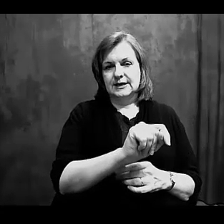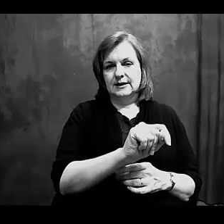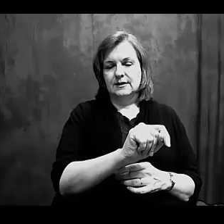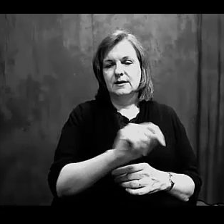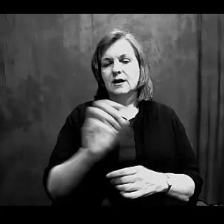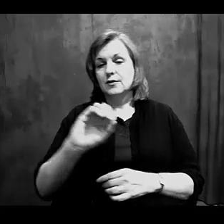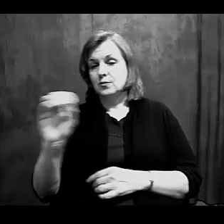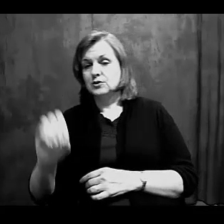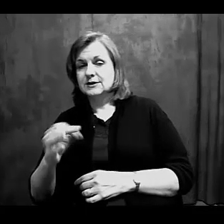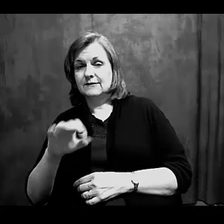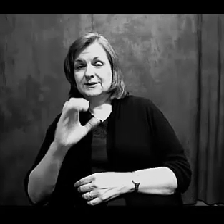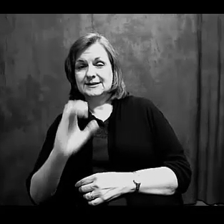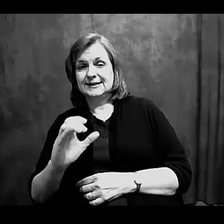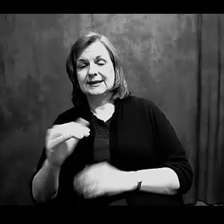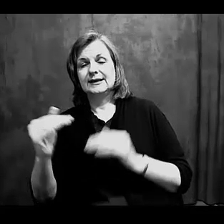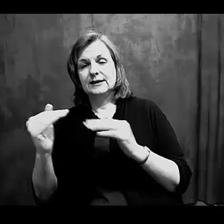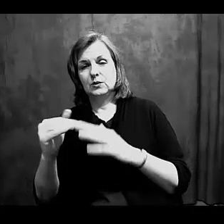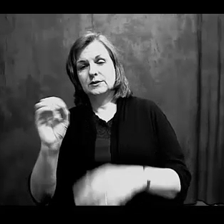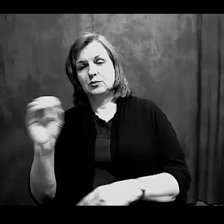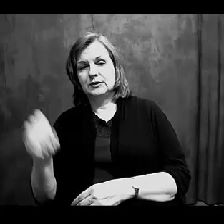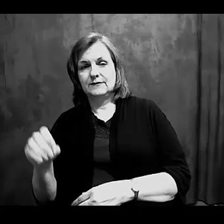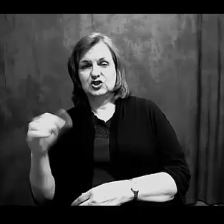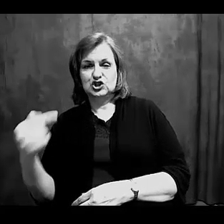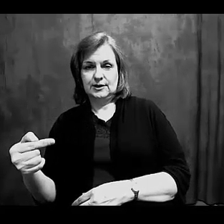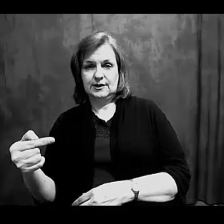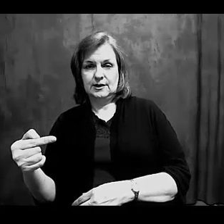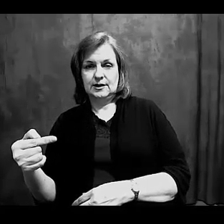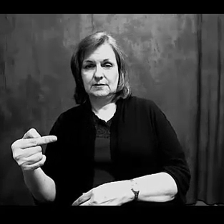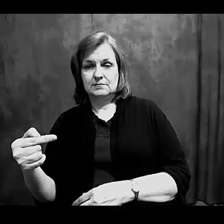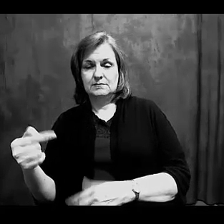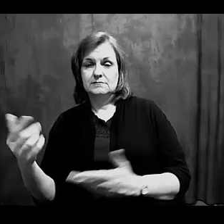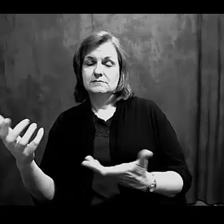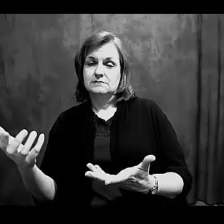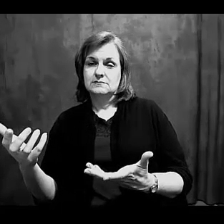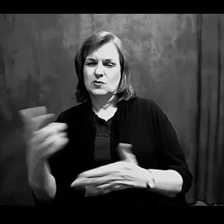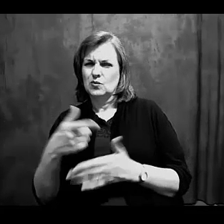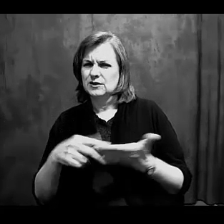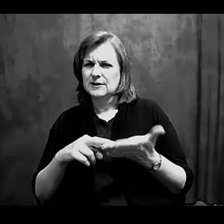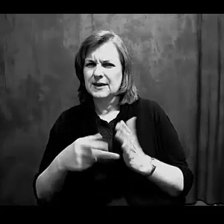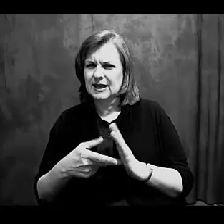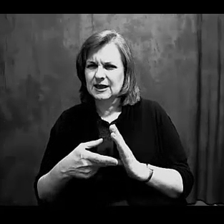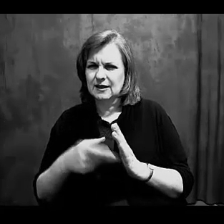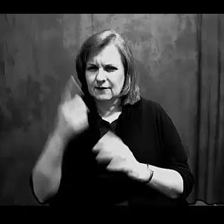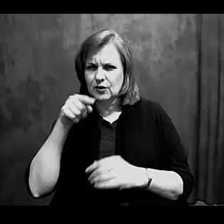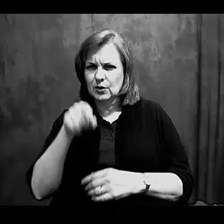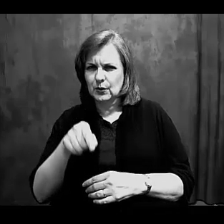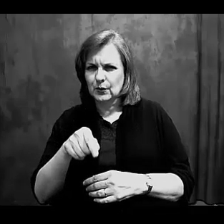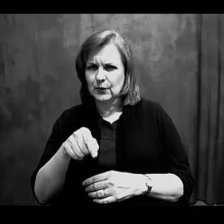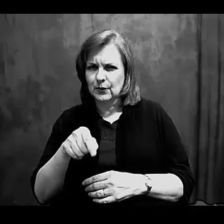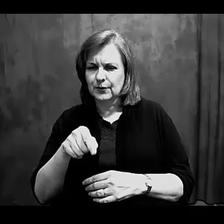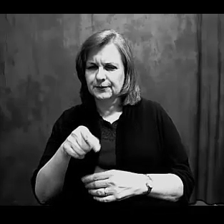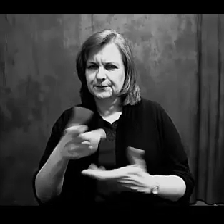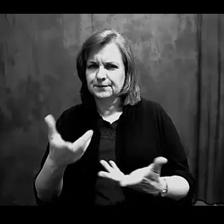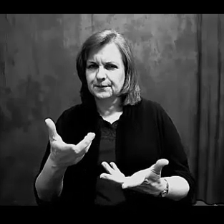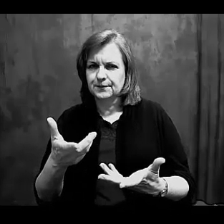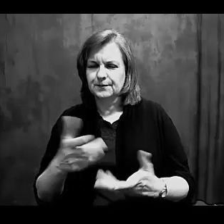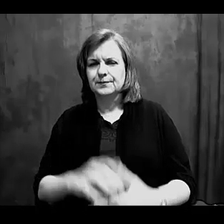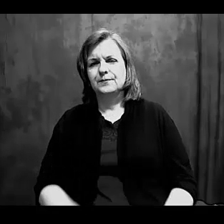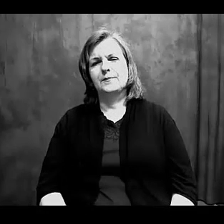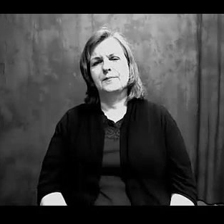and the percentage of C equals the percentage of G so what does that mean for you about the DNA structure?